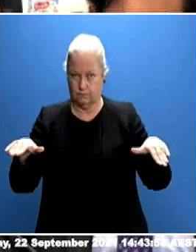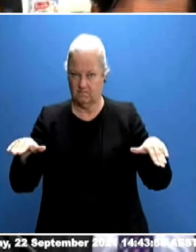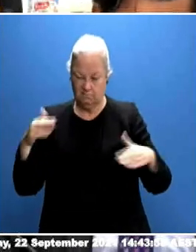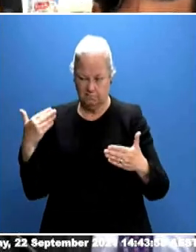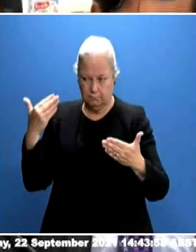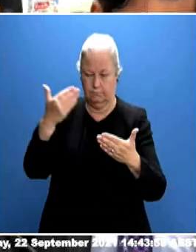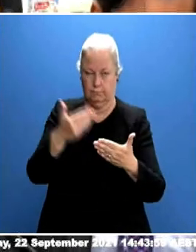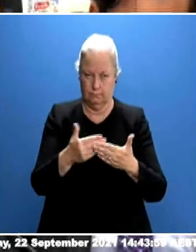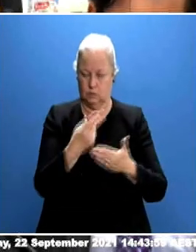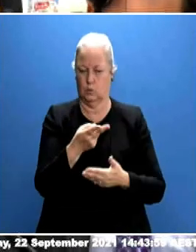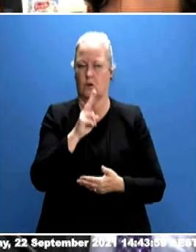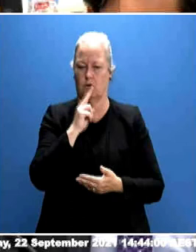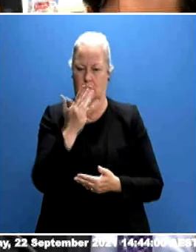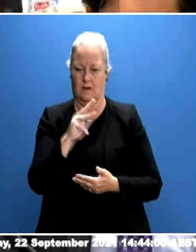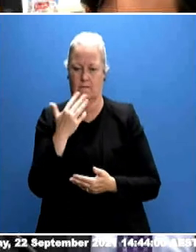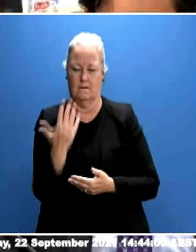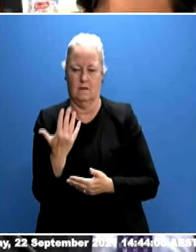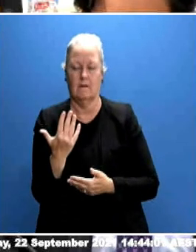How many presentations were there?